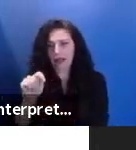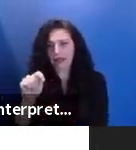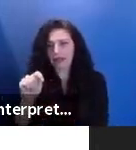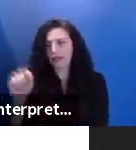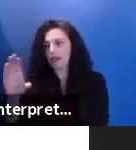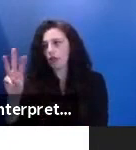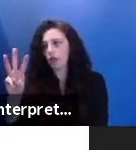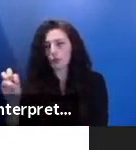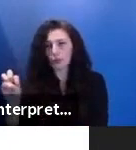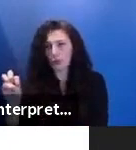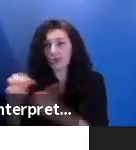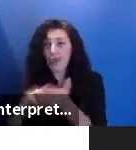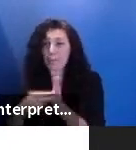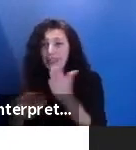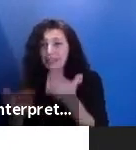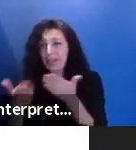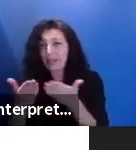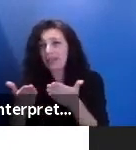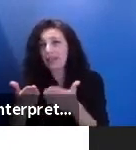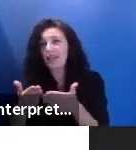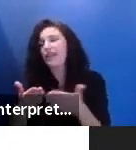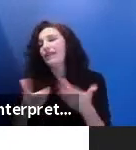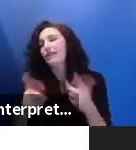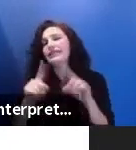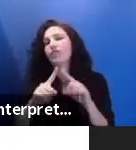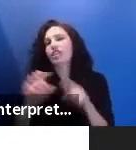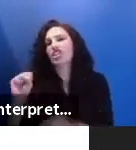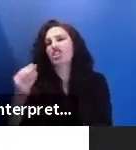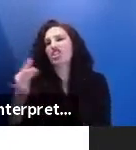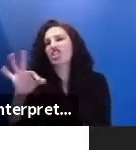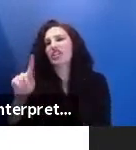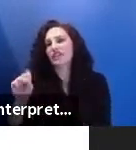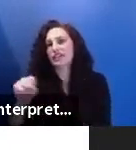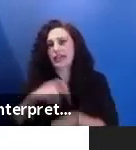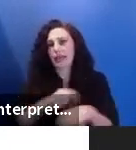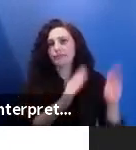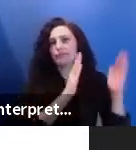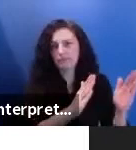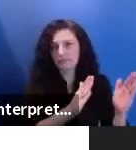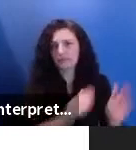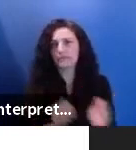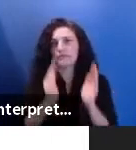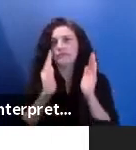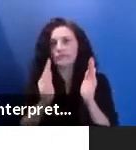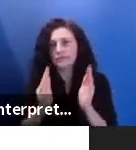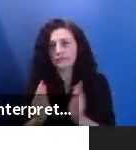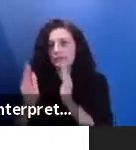rather than being done all at once in order to enable a sufficient space for physical distancing during meals.